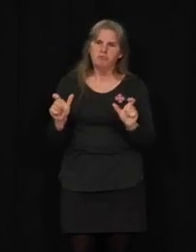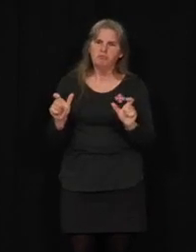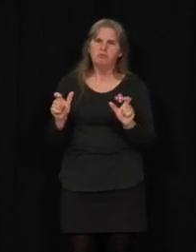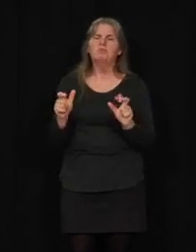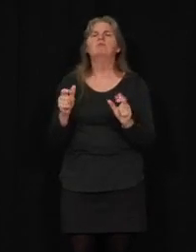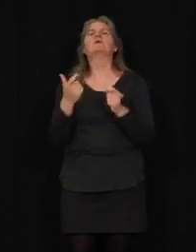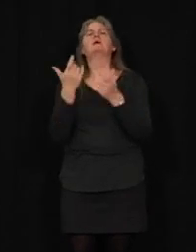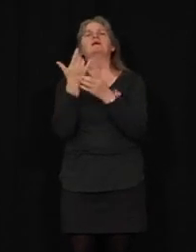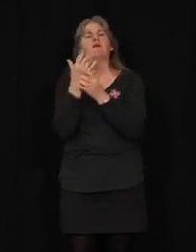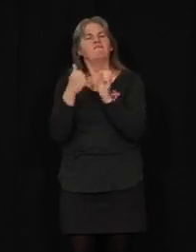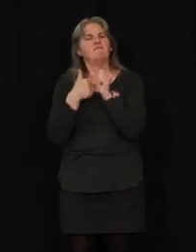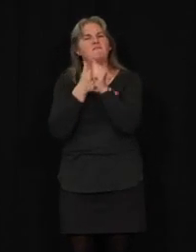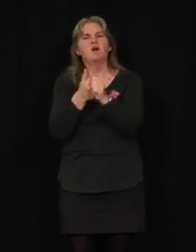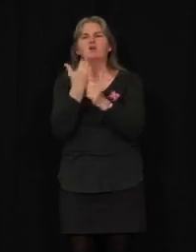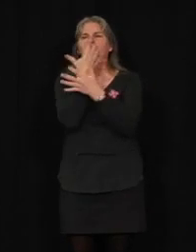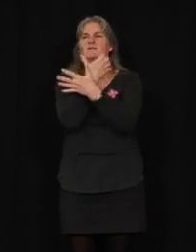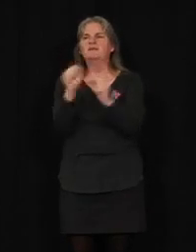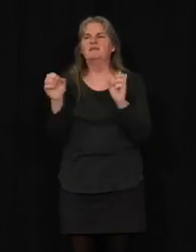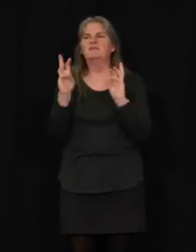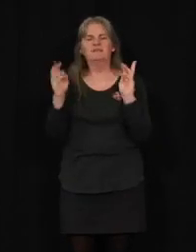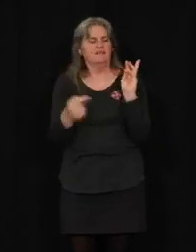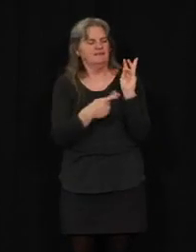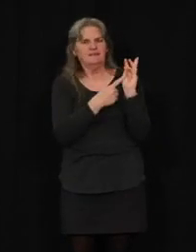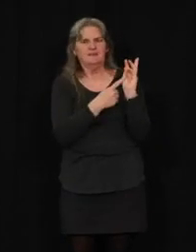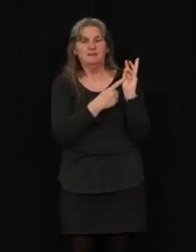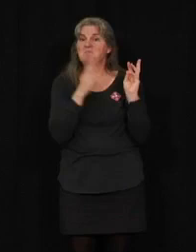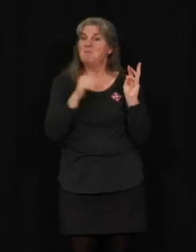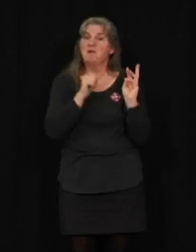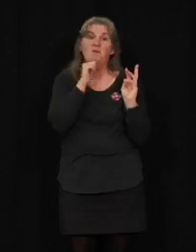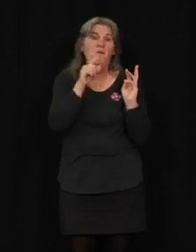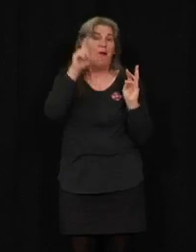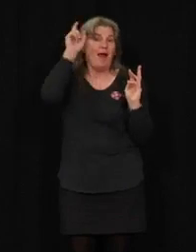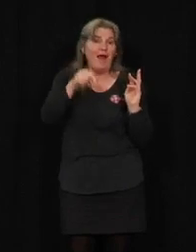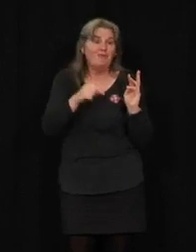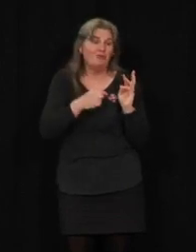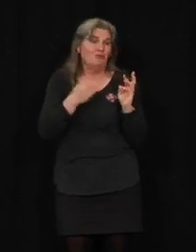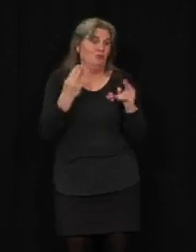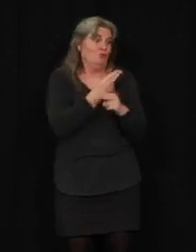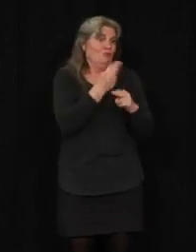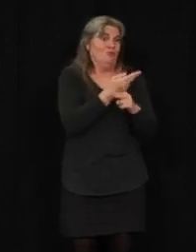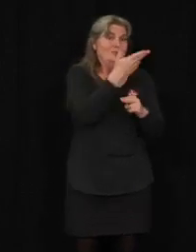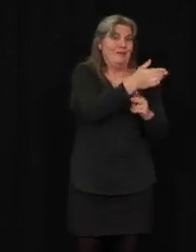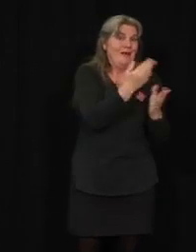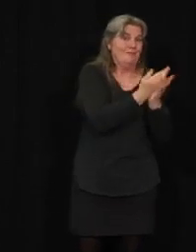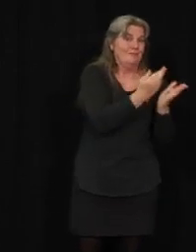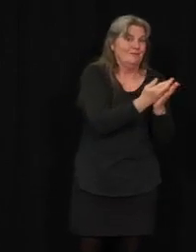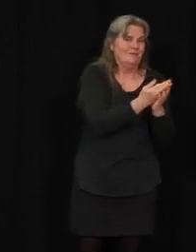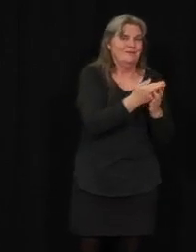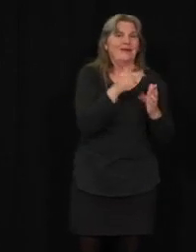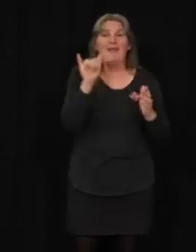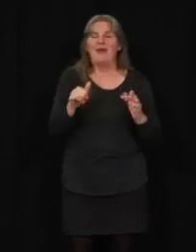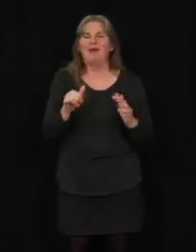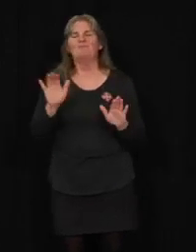Six, we may never need to know how ready they are. And that would be a good thing.